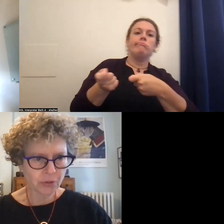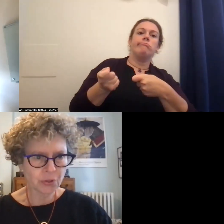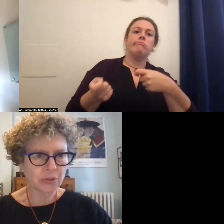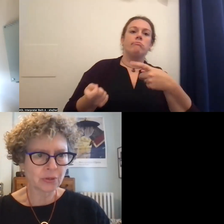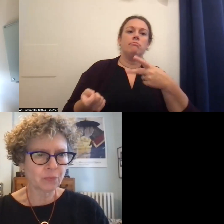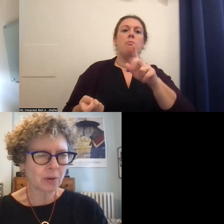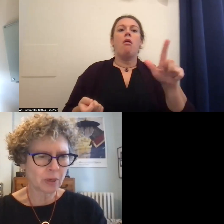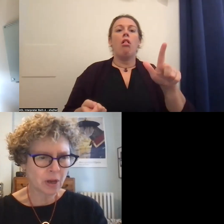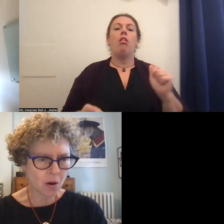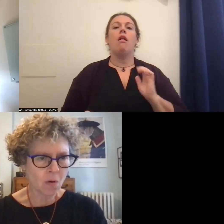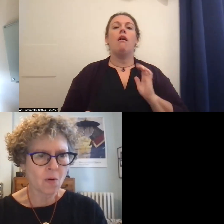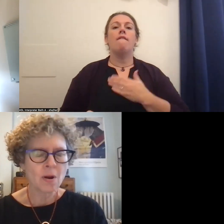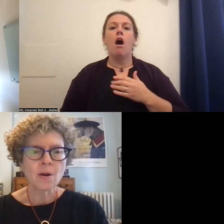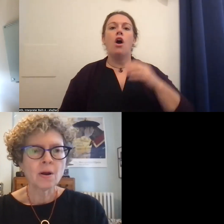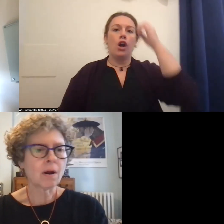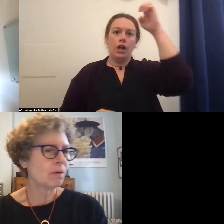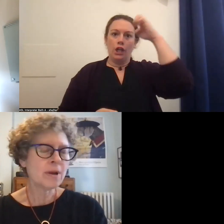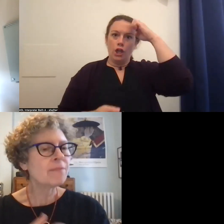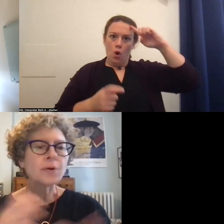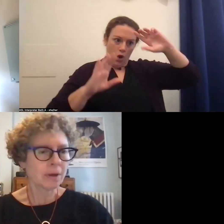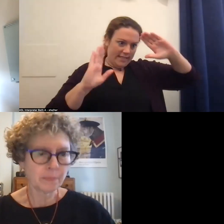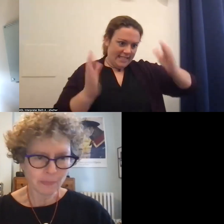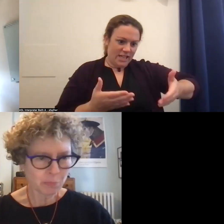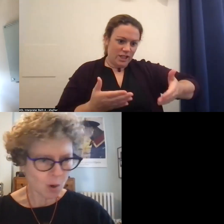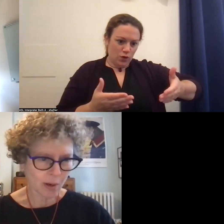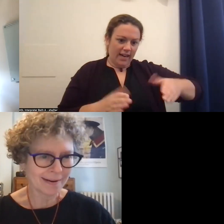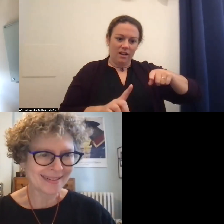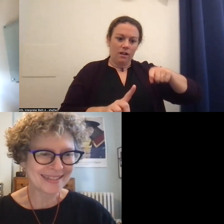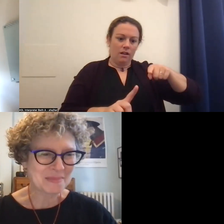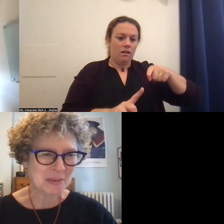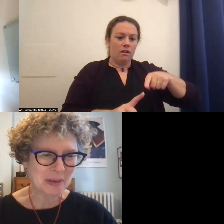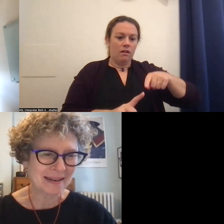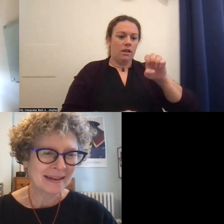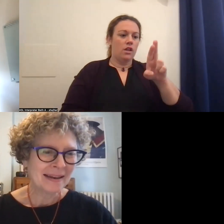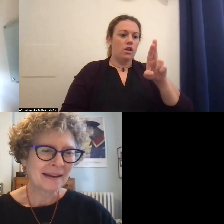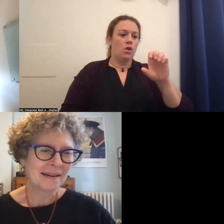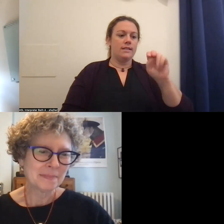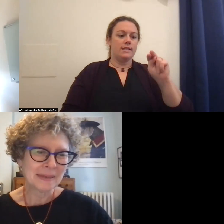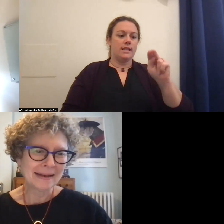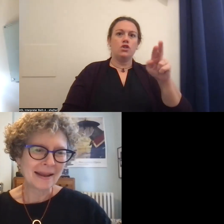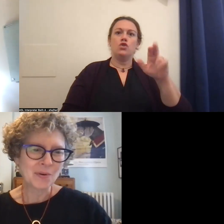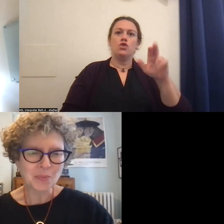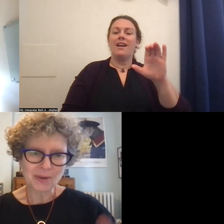versions of what we know, are never going to be broken, it seems to me. And I don't know whether